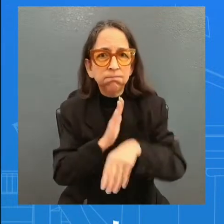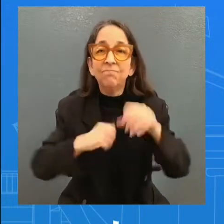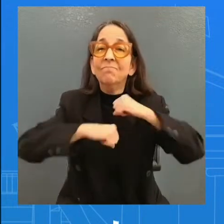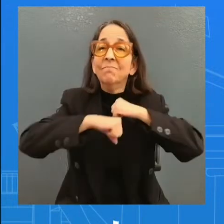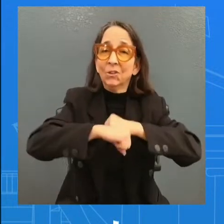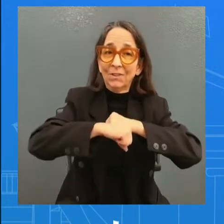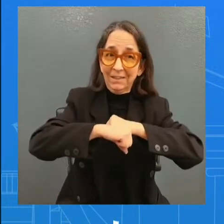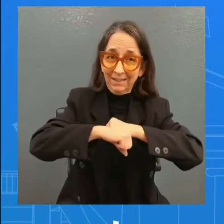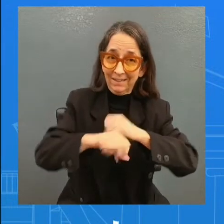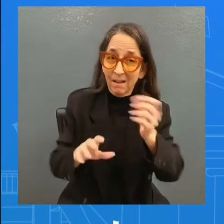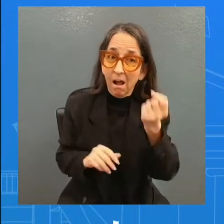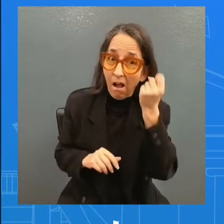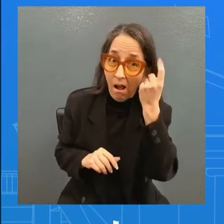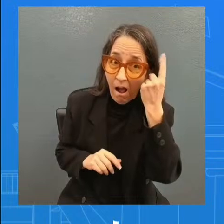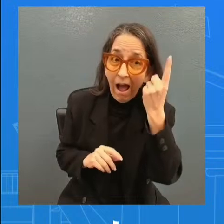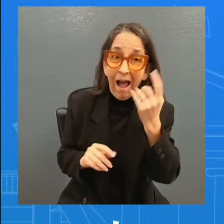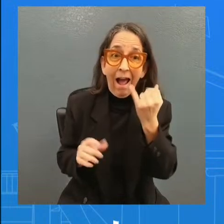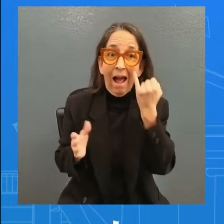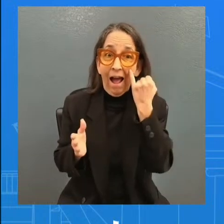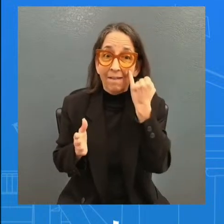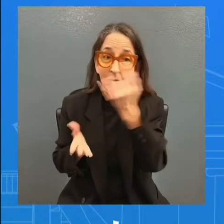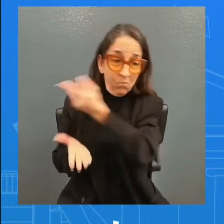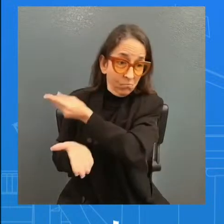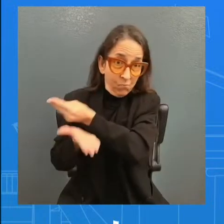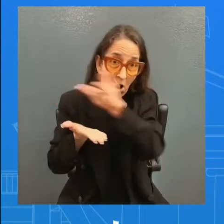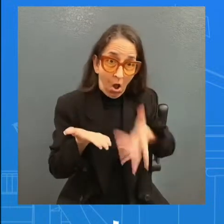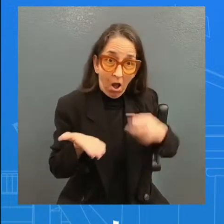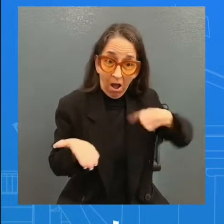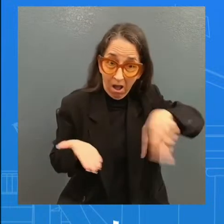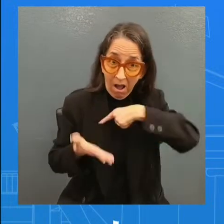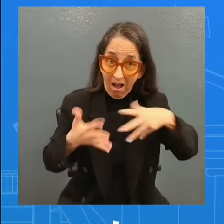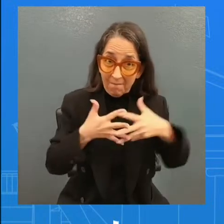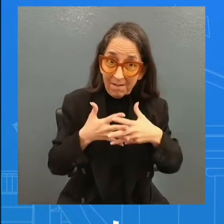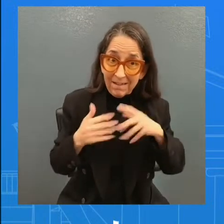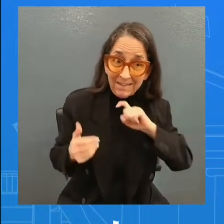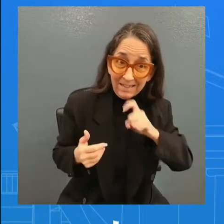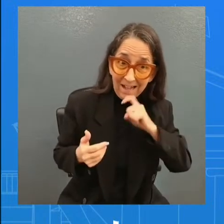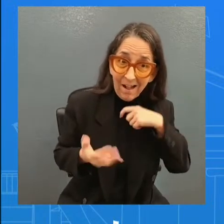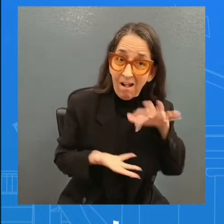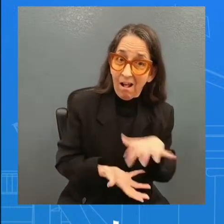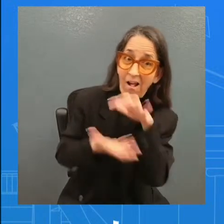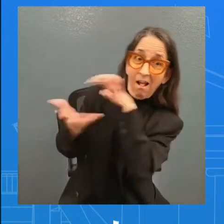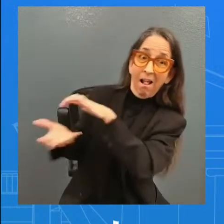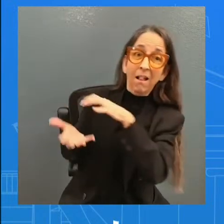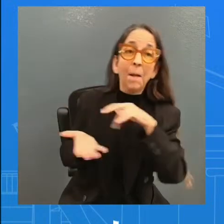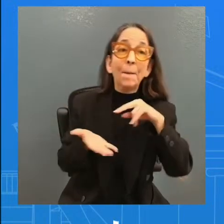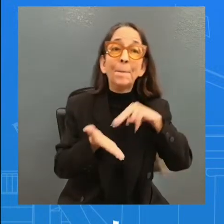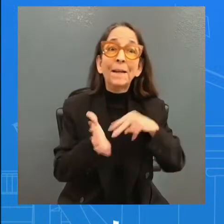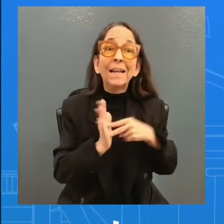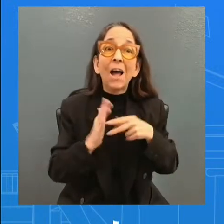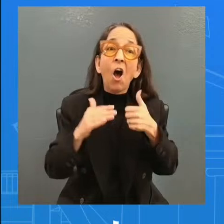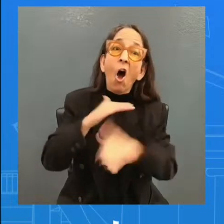one of America’s largest steel producers under foreign control and create a risk for our national security